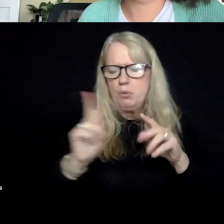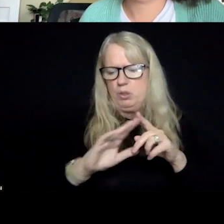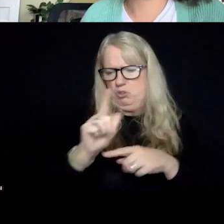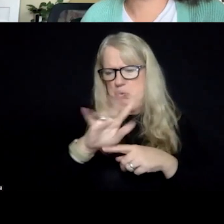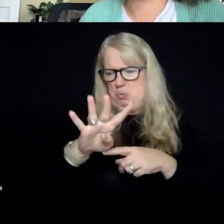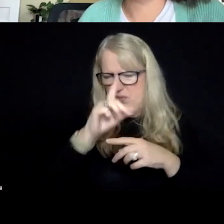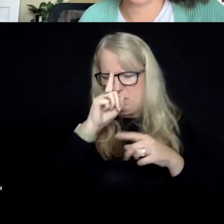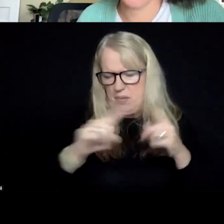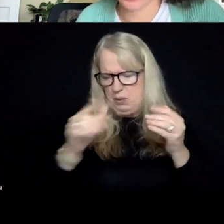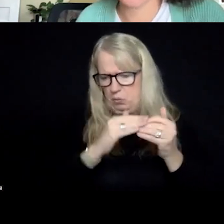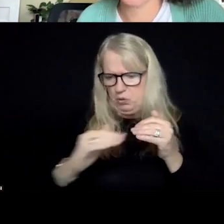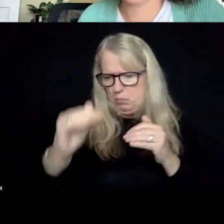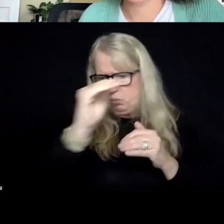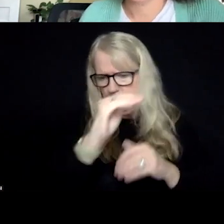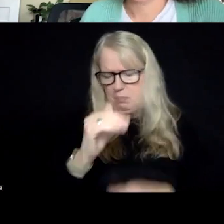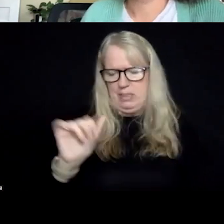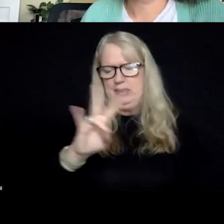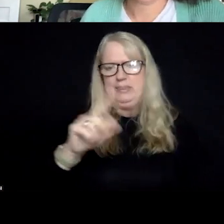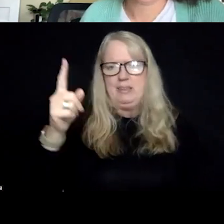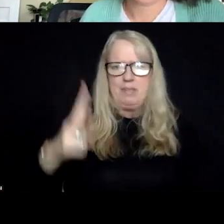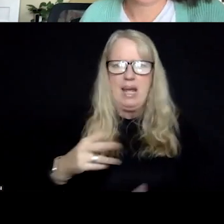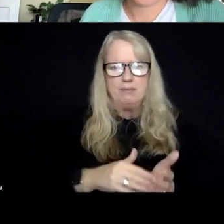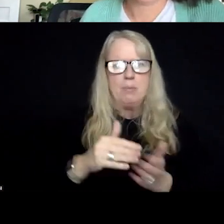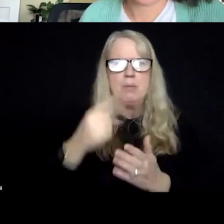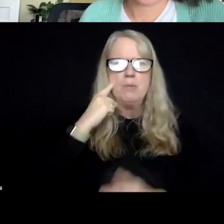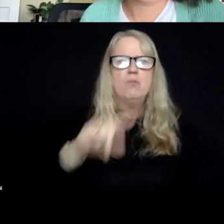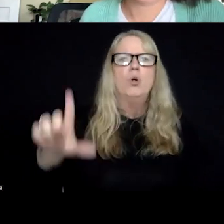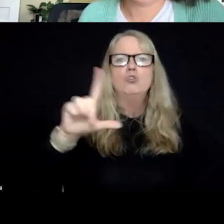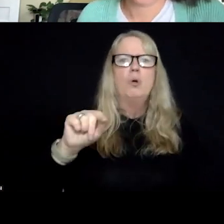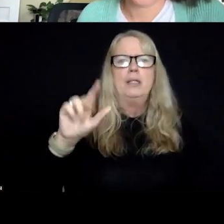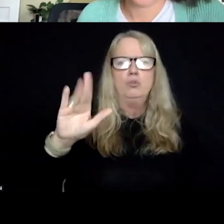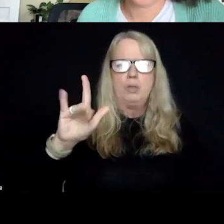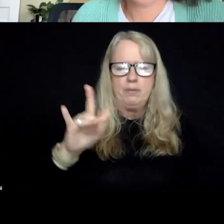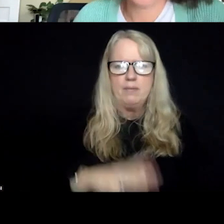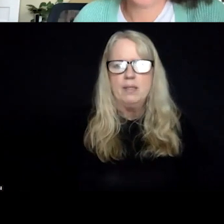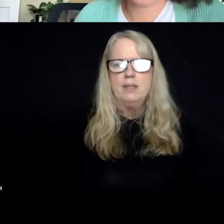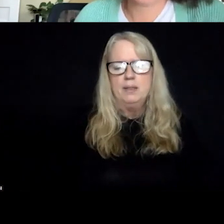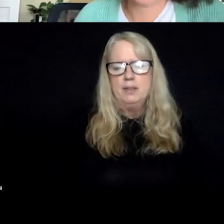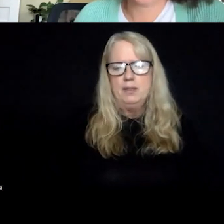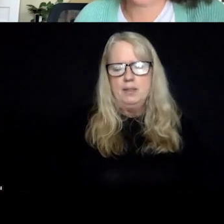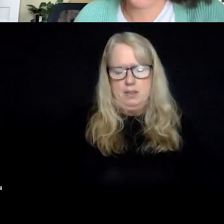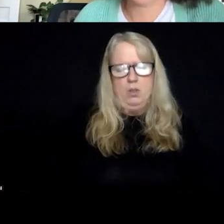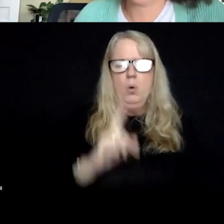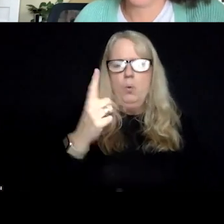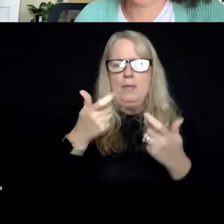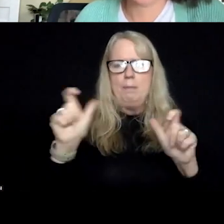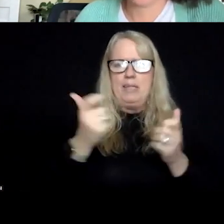GUESSING THAT WE WILL SURPASS THAT IN 2025. ONE OF THE THINGS IS